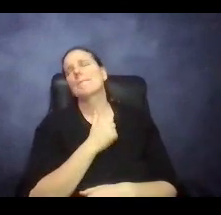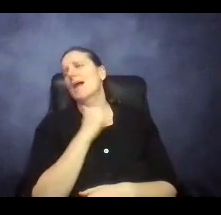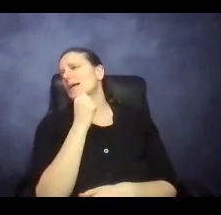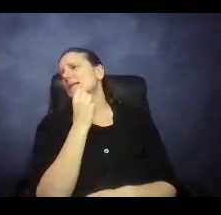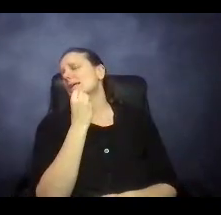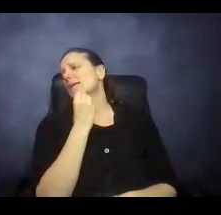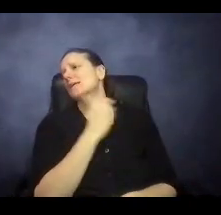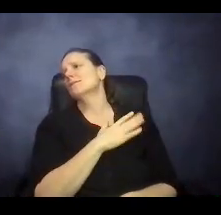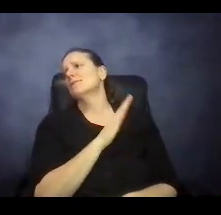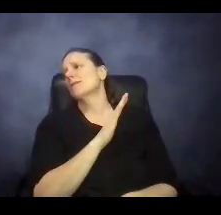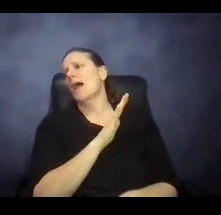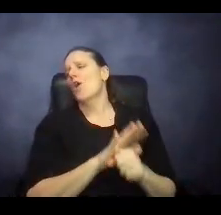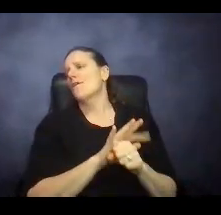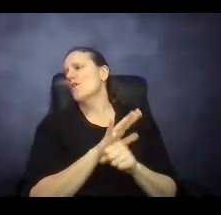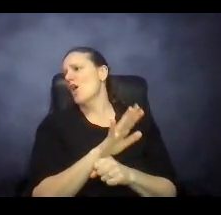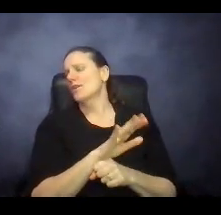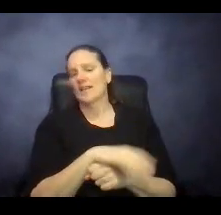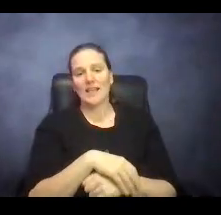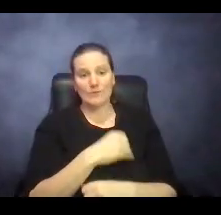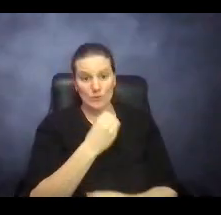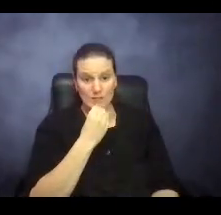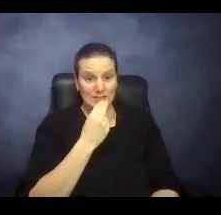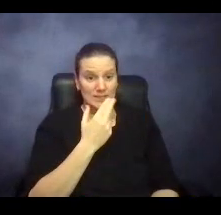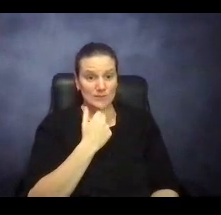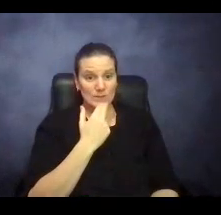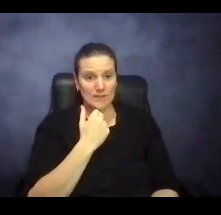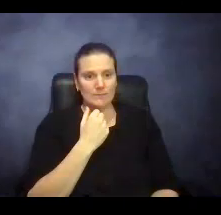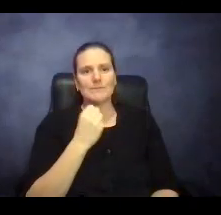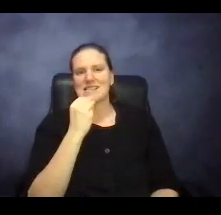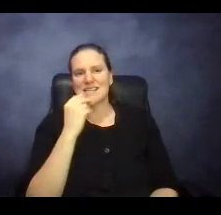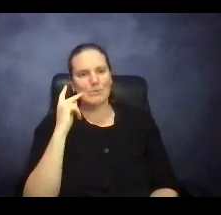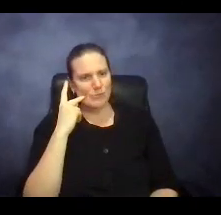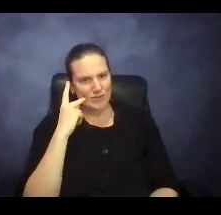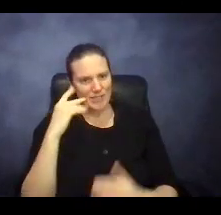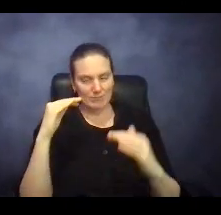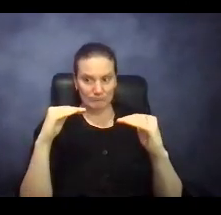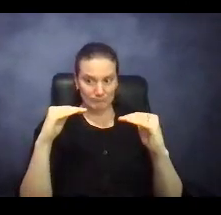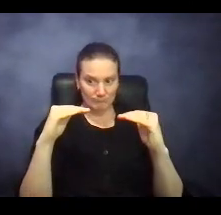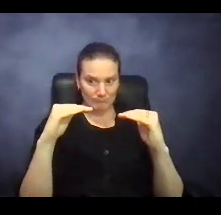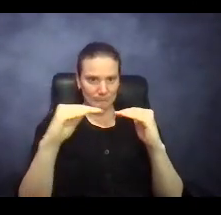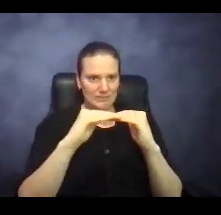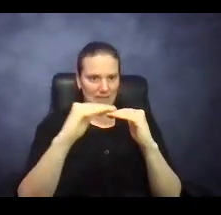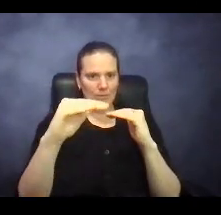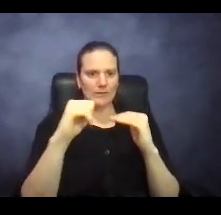Oh, I, I overloaded. Like if you eat sweets, go eat some protein to stabilize you don't starve yourself.